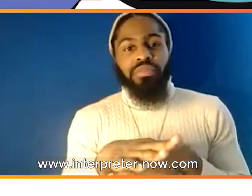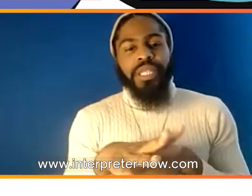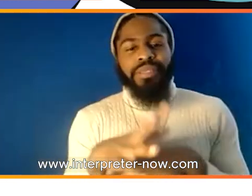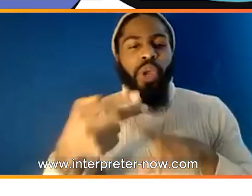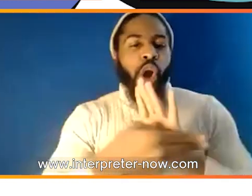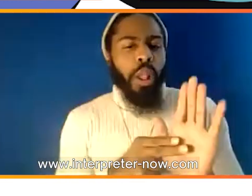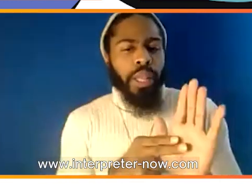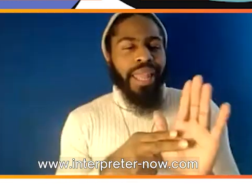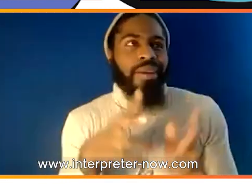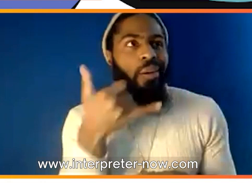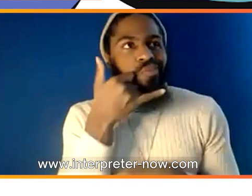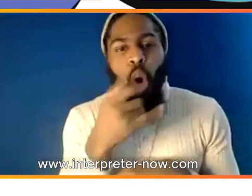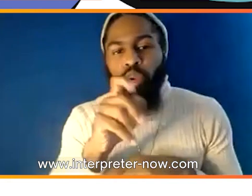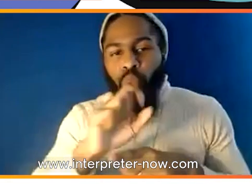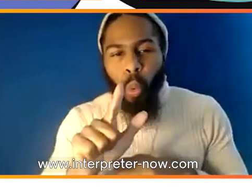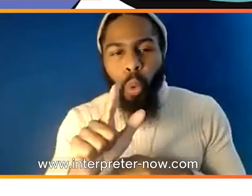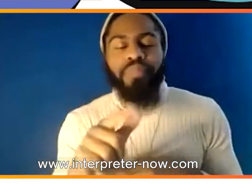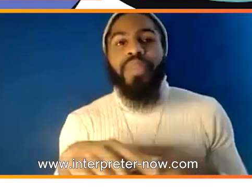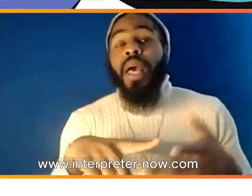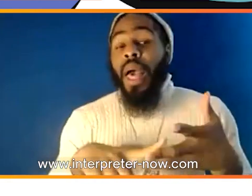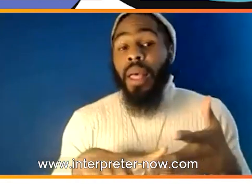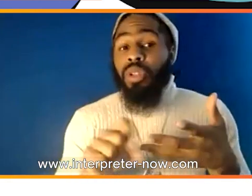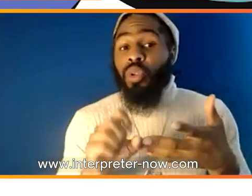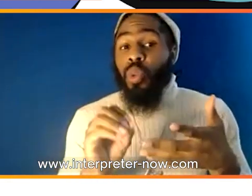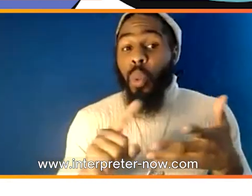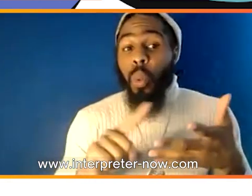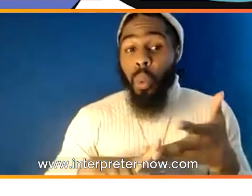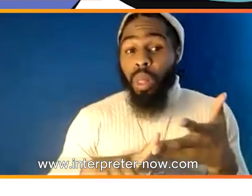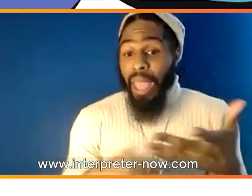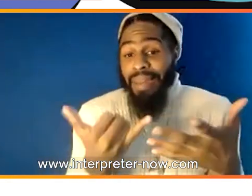it as a badging system. For people to get that, that they now had a badge that they